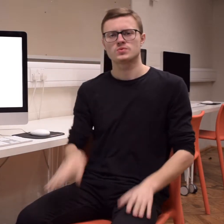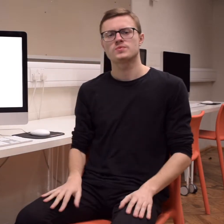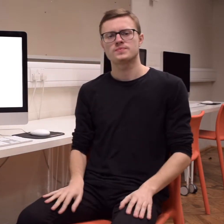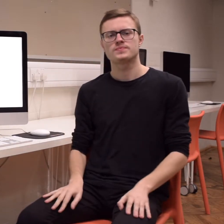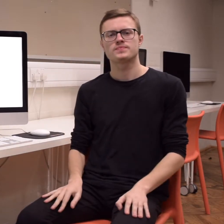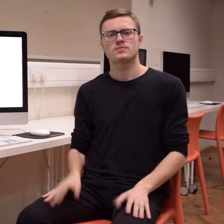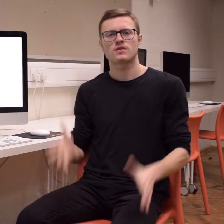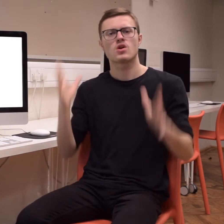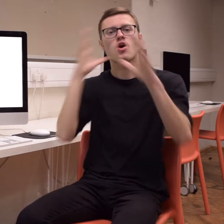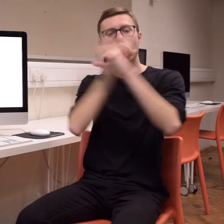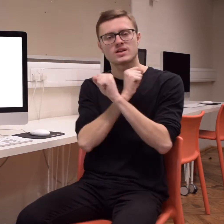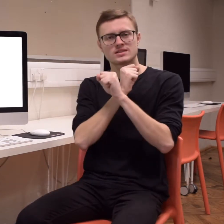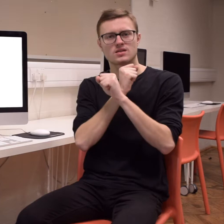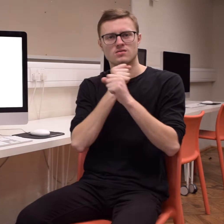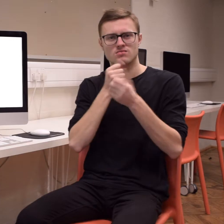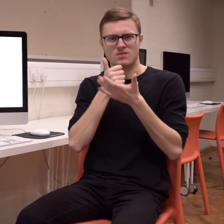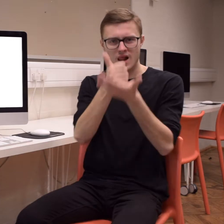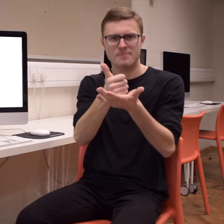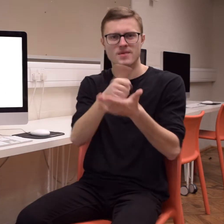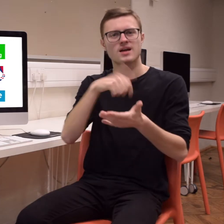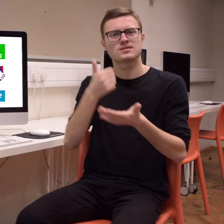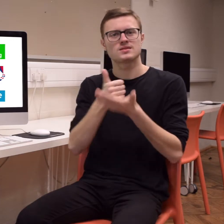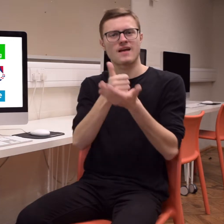For confidential help and advice: